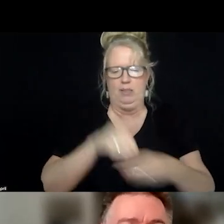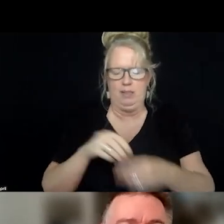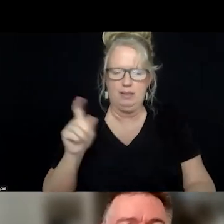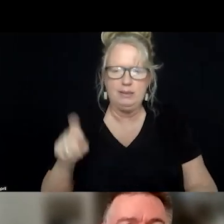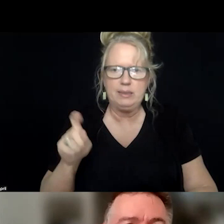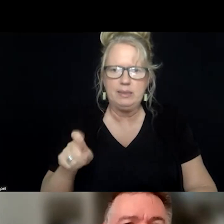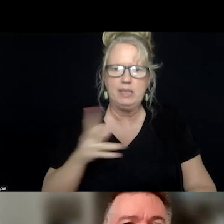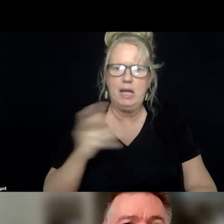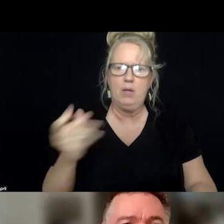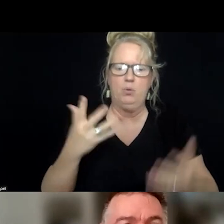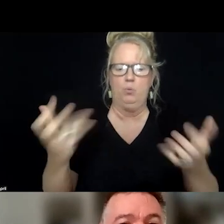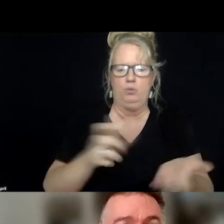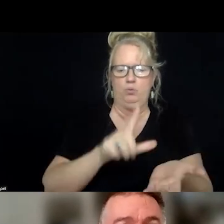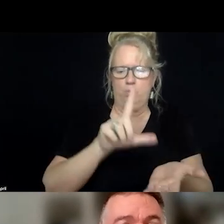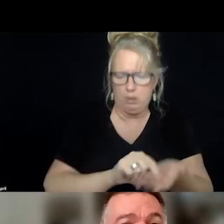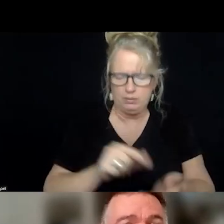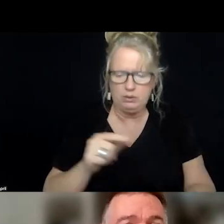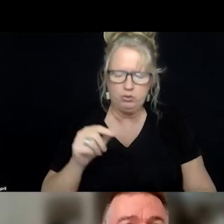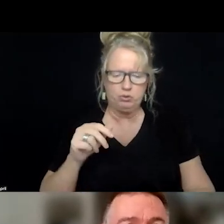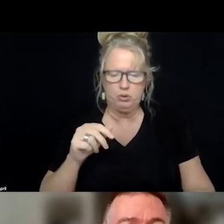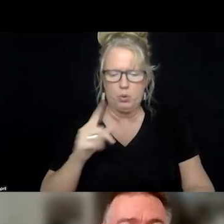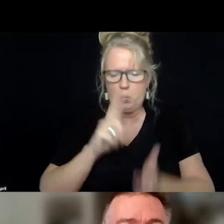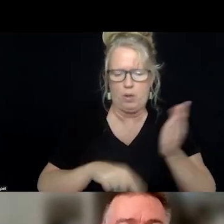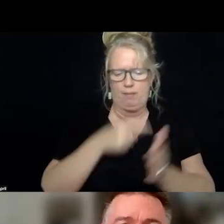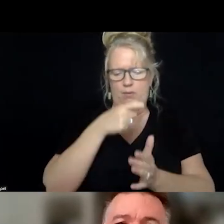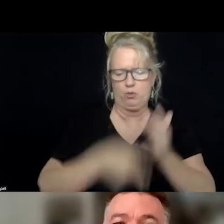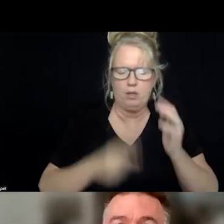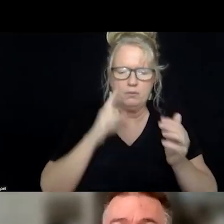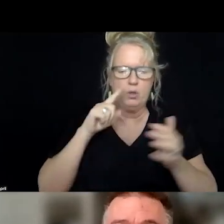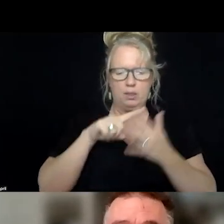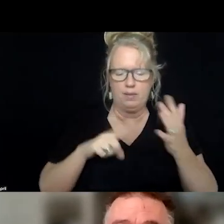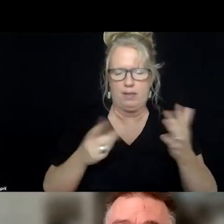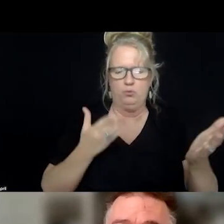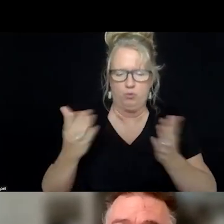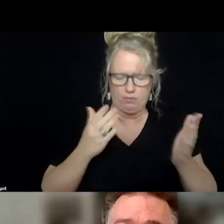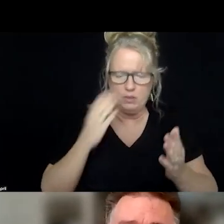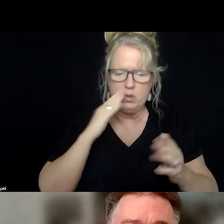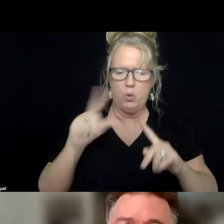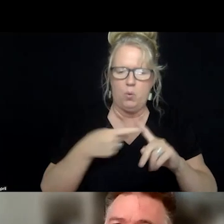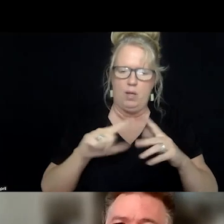WANT TO PUBLISH RATES THAT ARE GOING TO GET TO WHAT IT COSTS TO COVER THAT SERVICE.